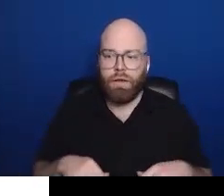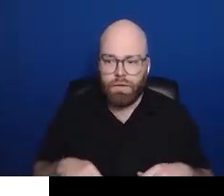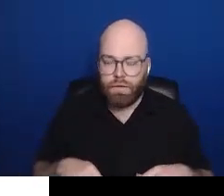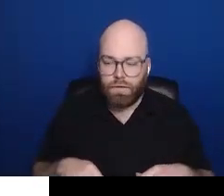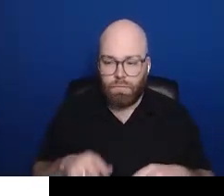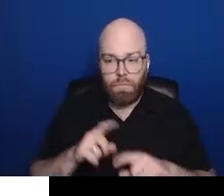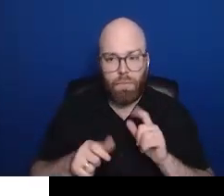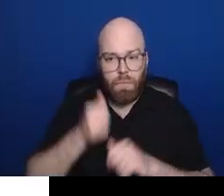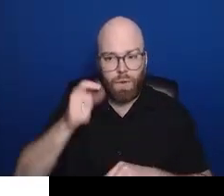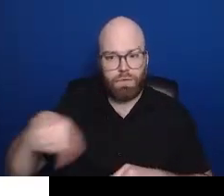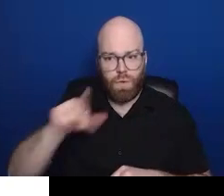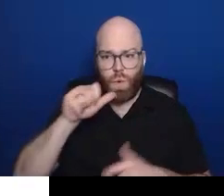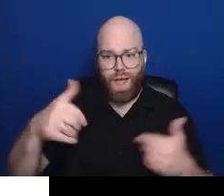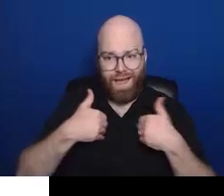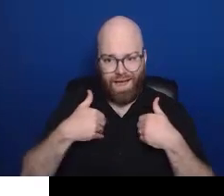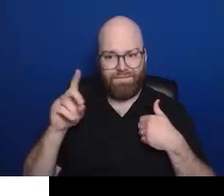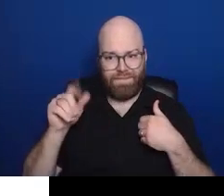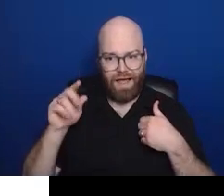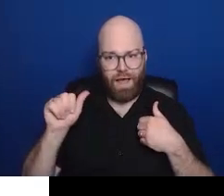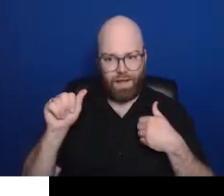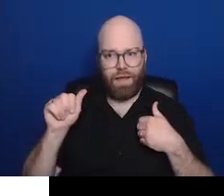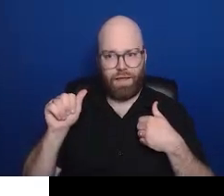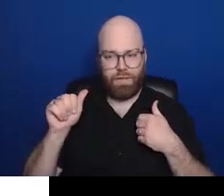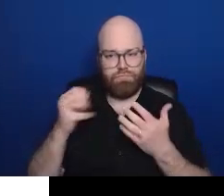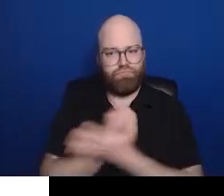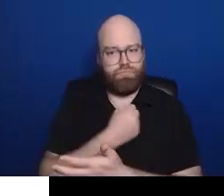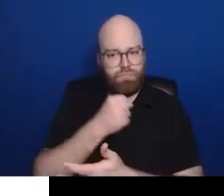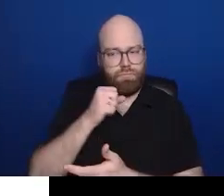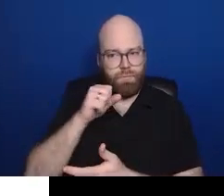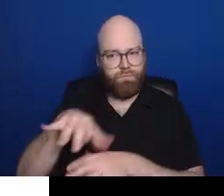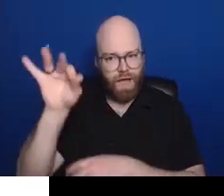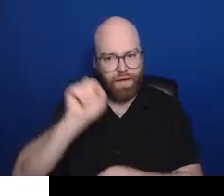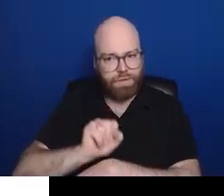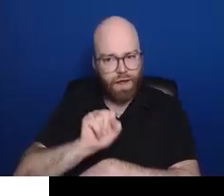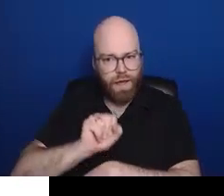And in many instances DACA is the only remedy that they have.